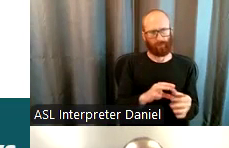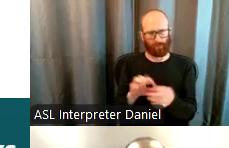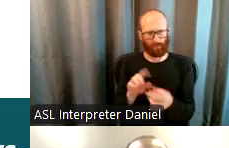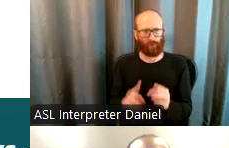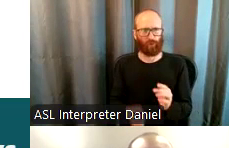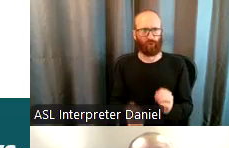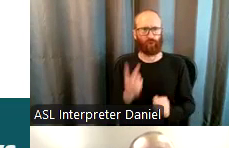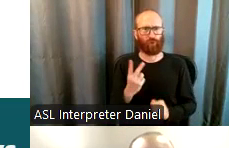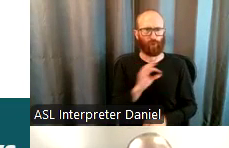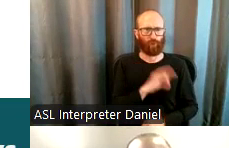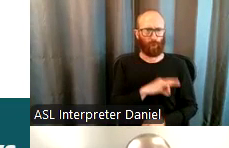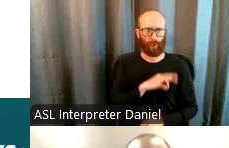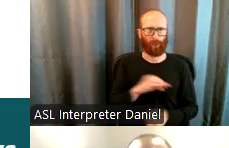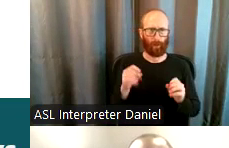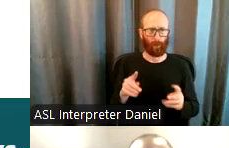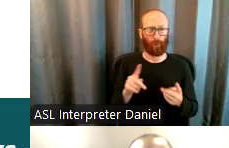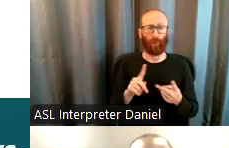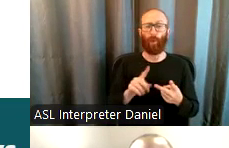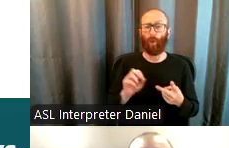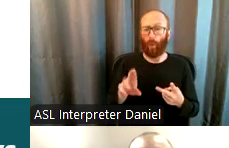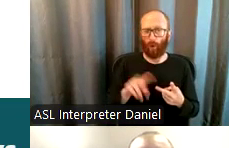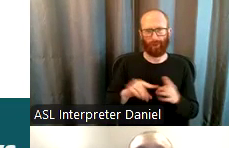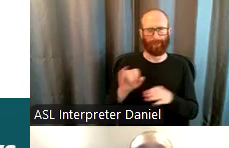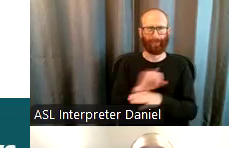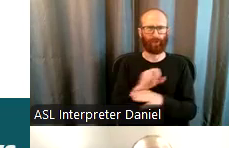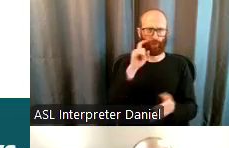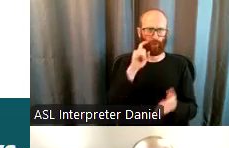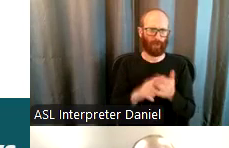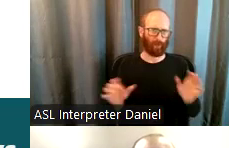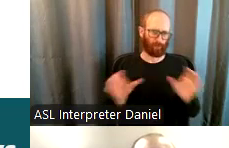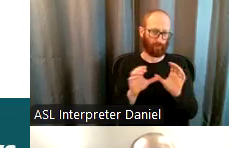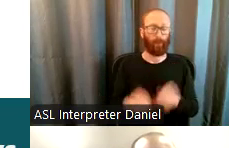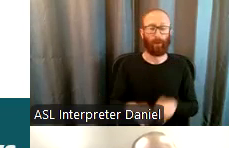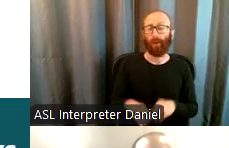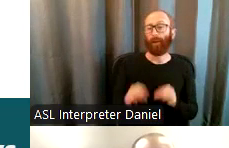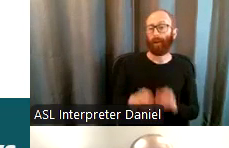to an industry recognized credential the important thing to remember in regards to